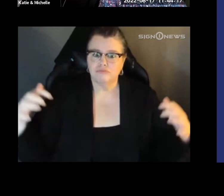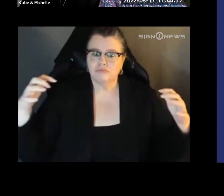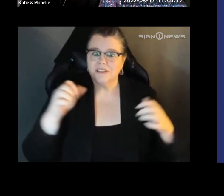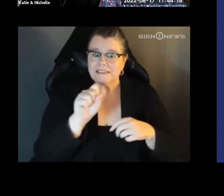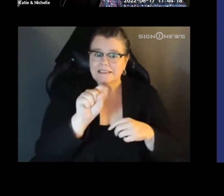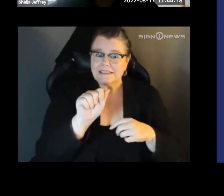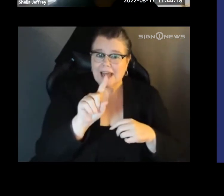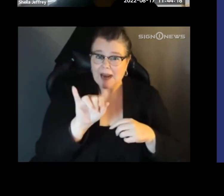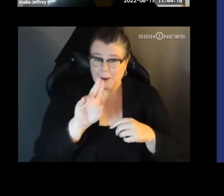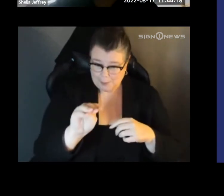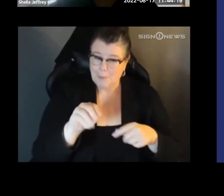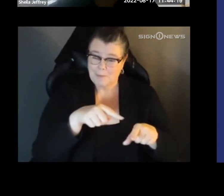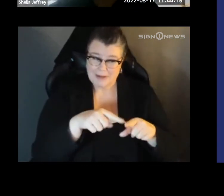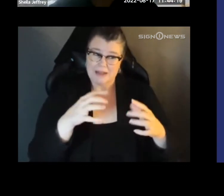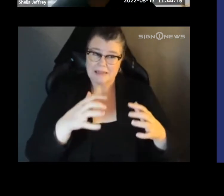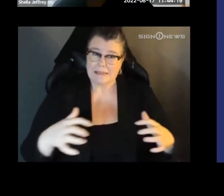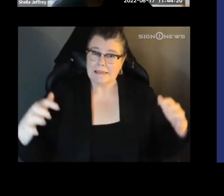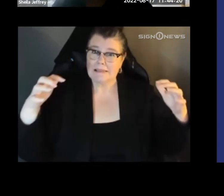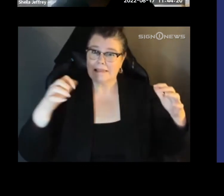yeah